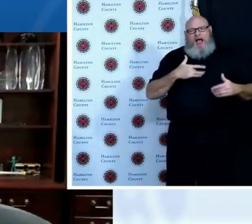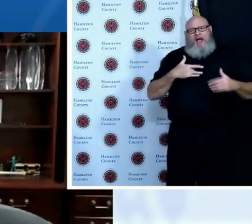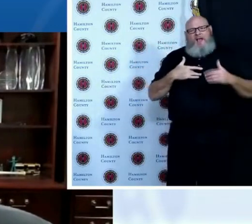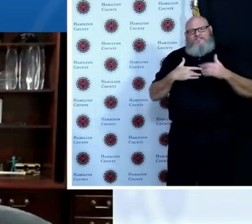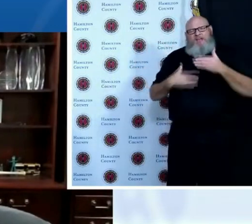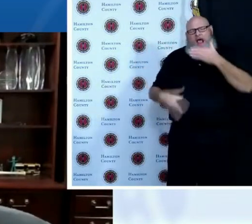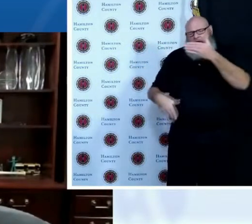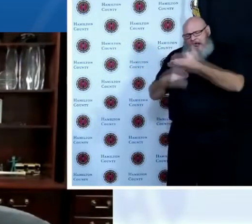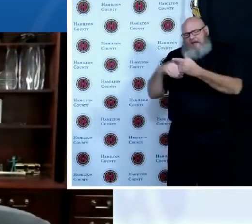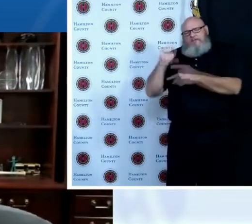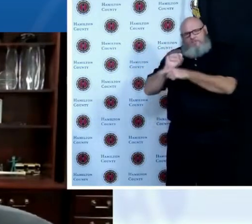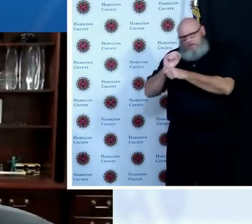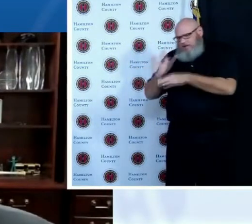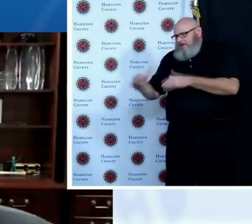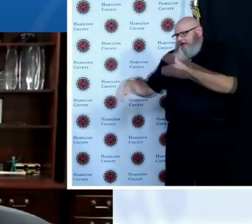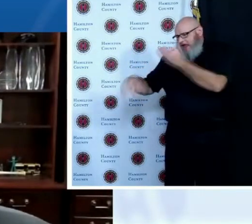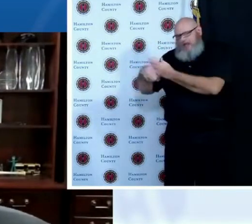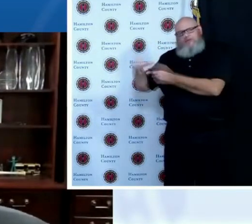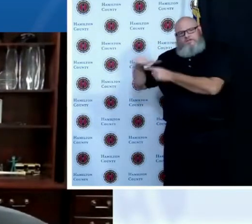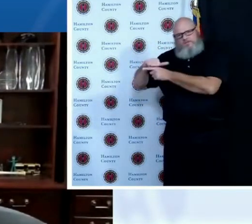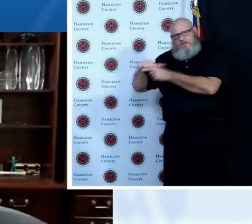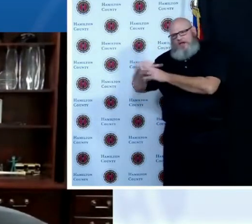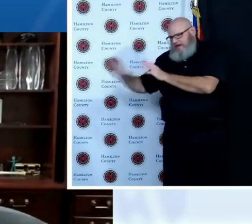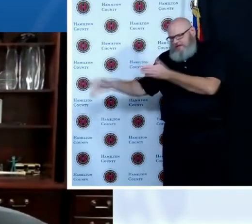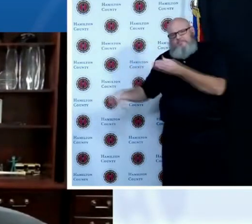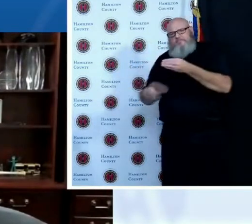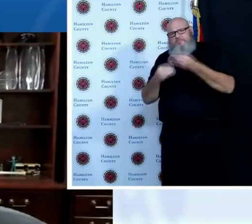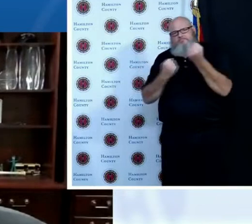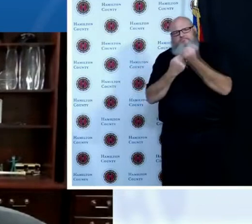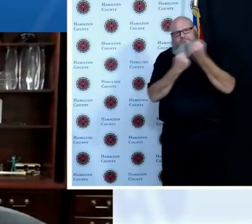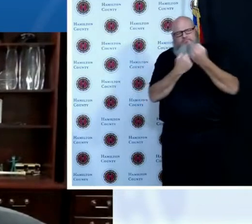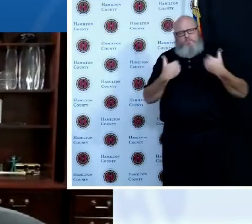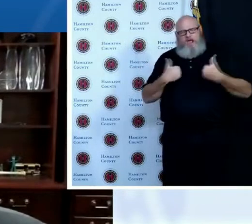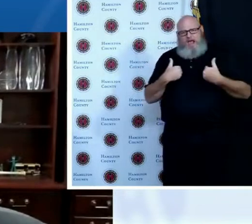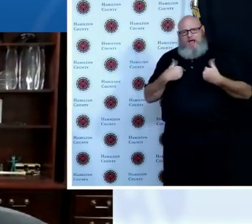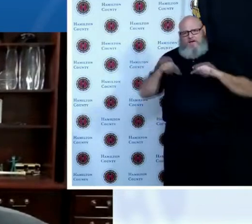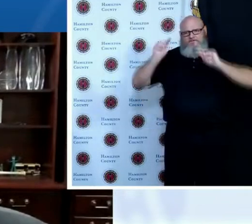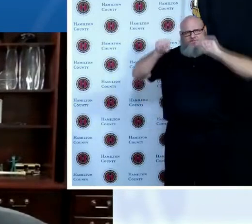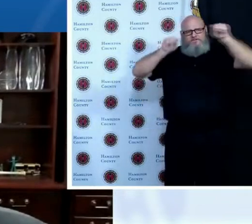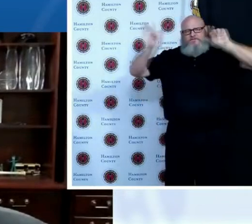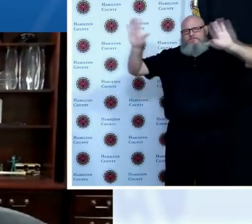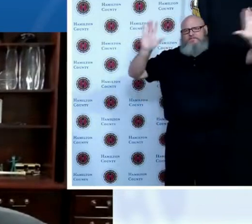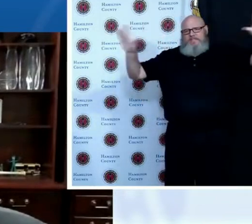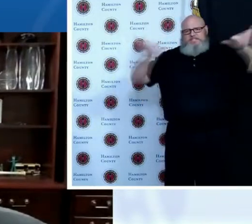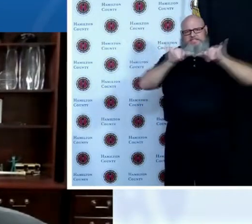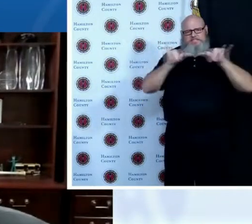hands as we call them so that the the team has other people available to help really spread